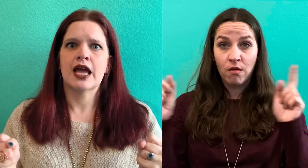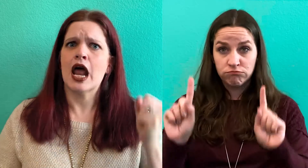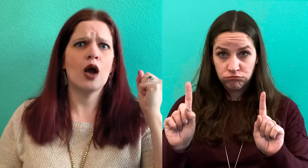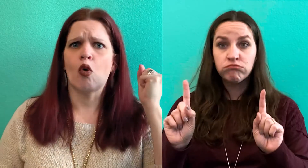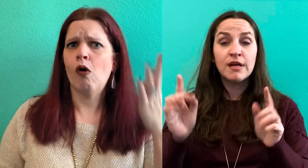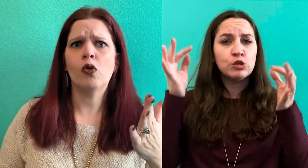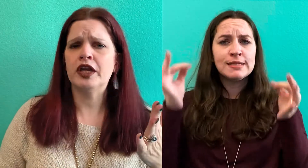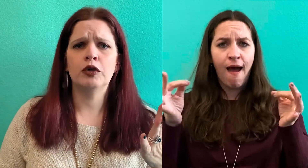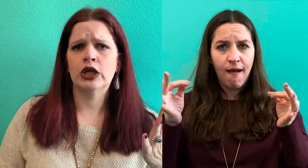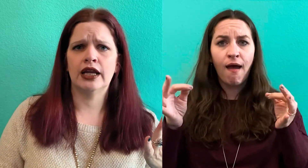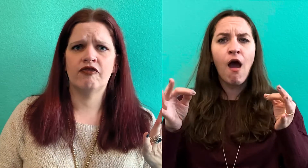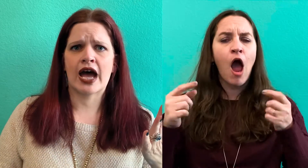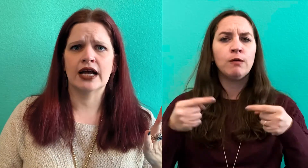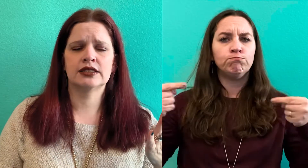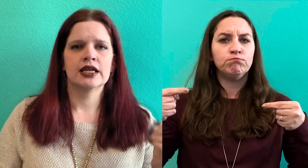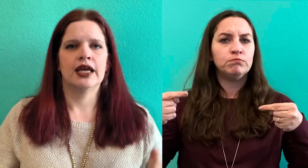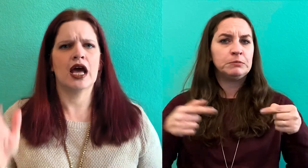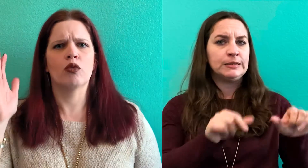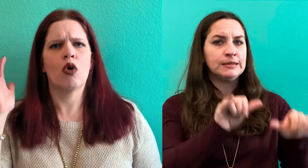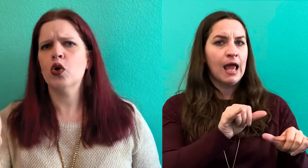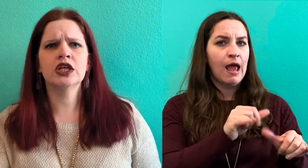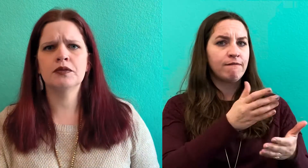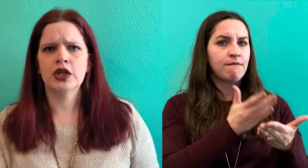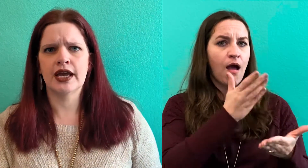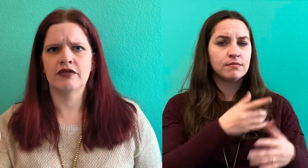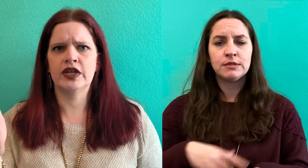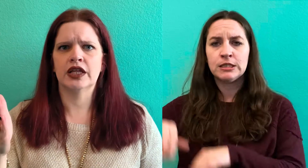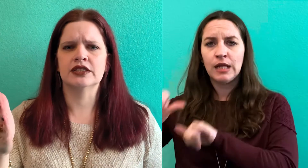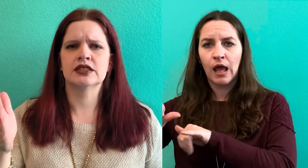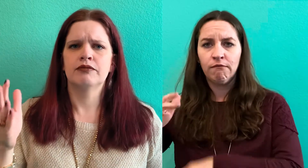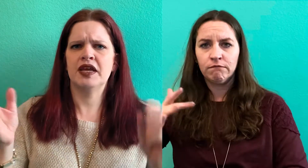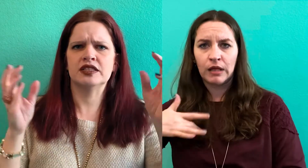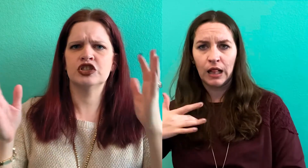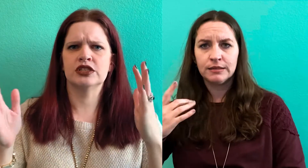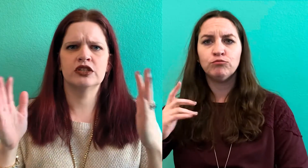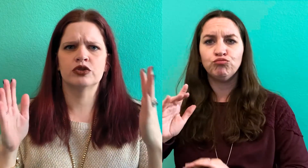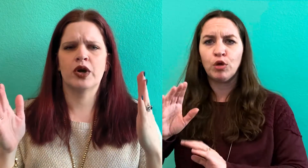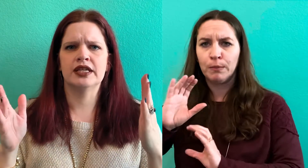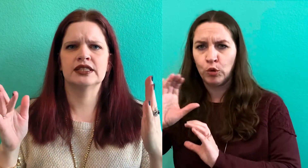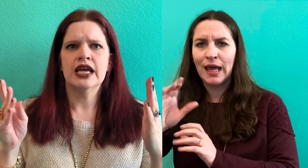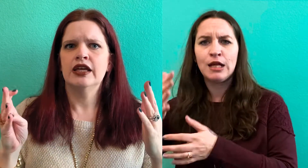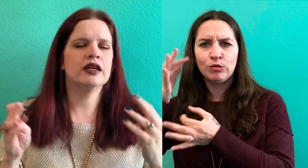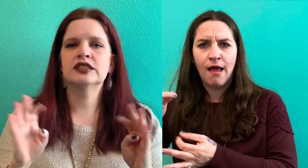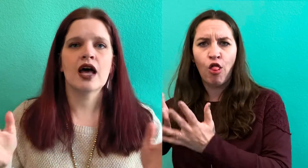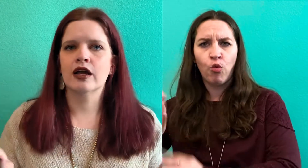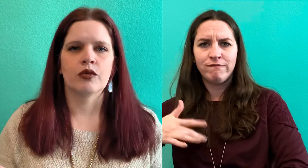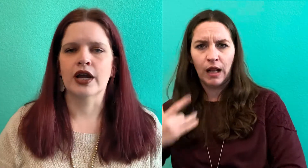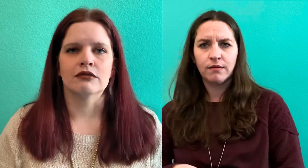and "I will only communicate in facts" and "I will only communicate in feelings" and make decisions in those ways, it's not going to work out.